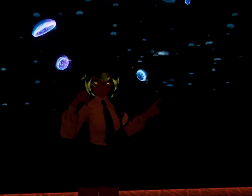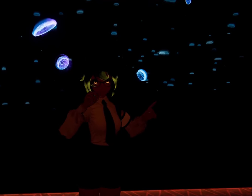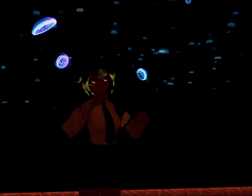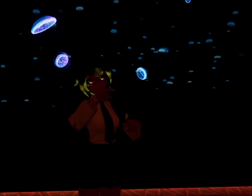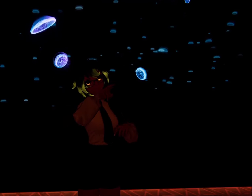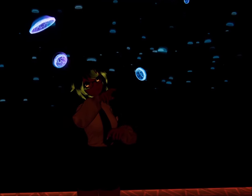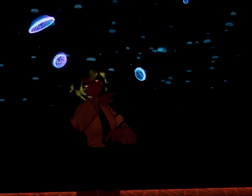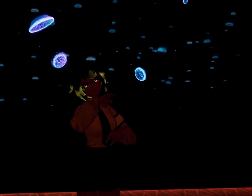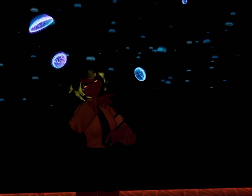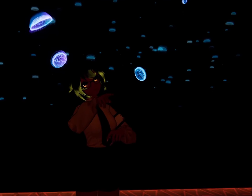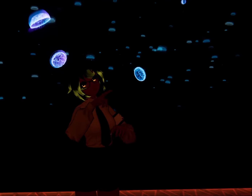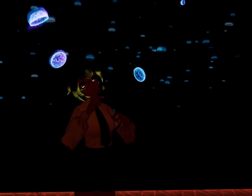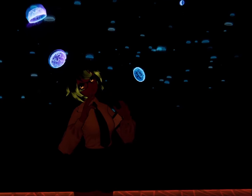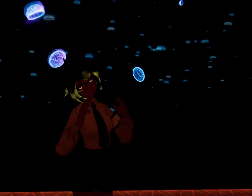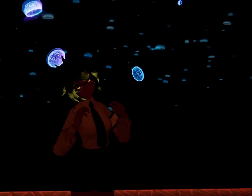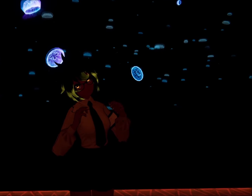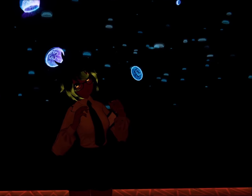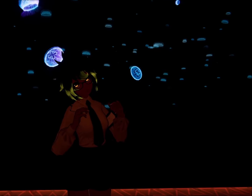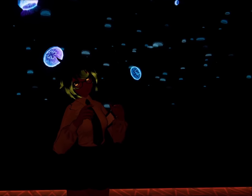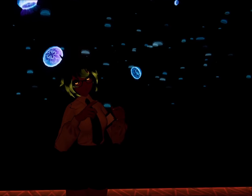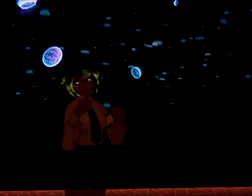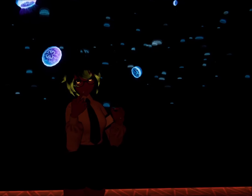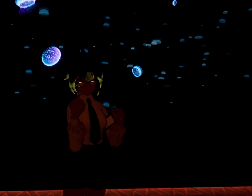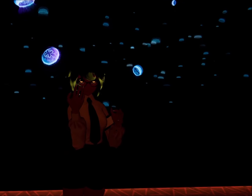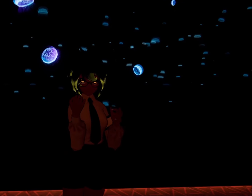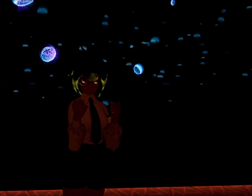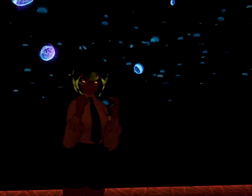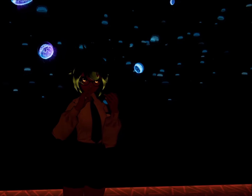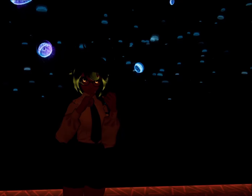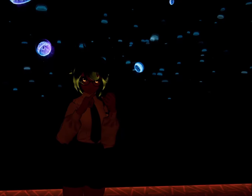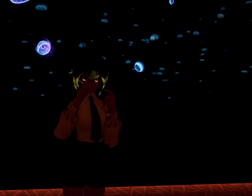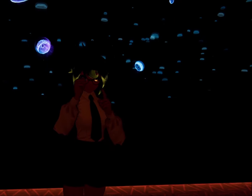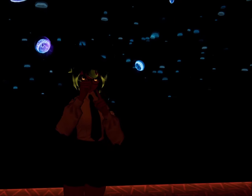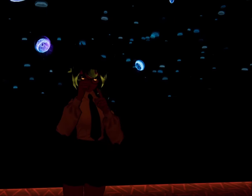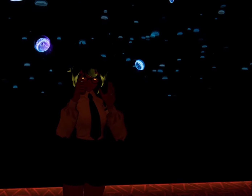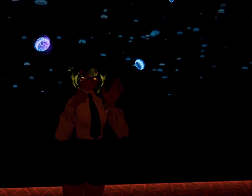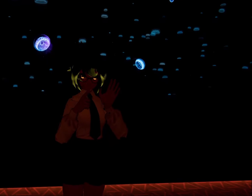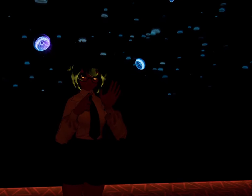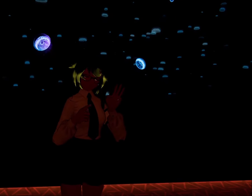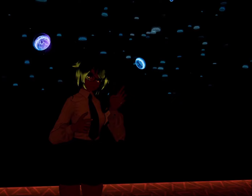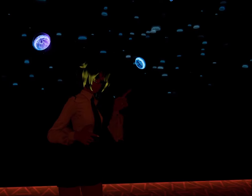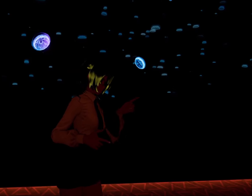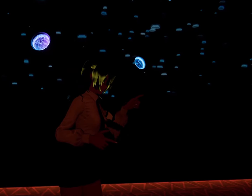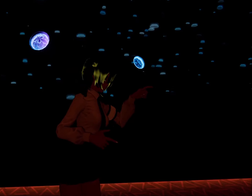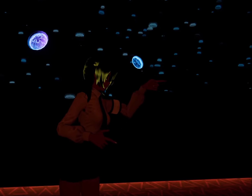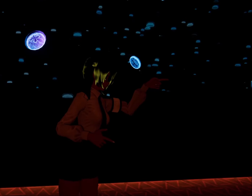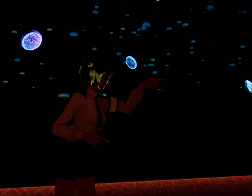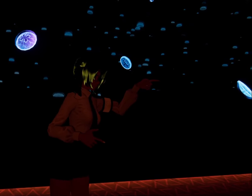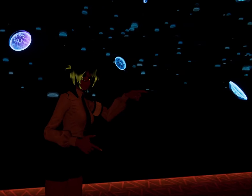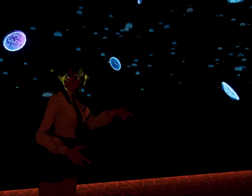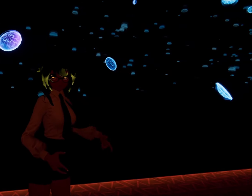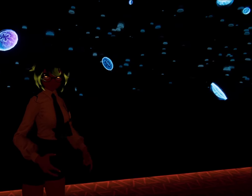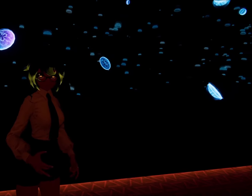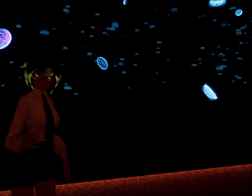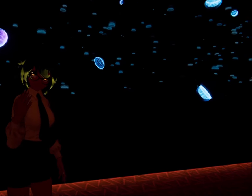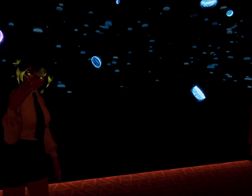Just looking at it makes me feel relaxed and it has a spa over there. Come in!